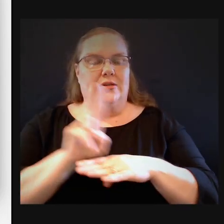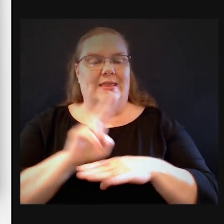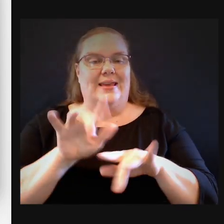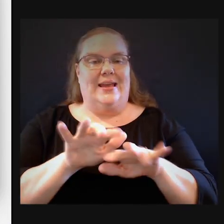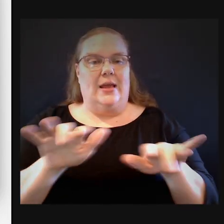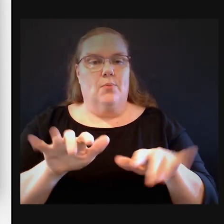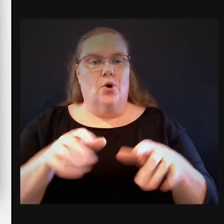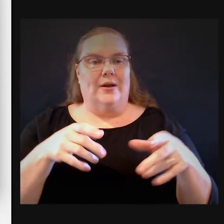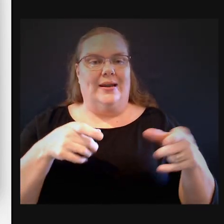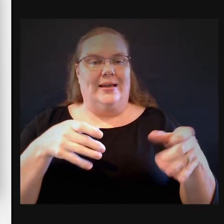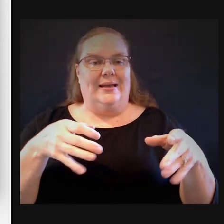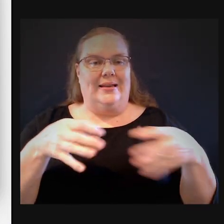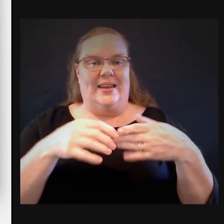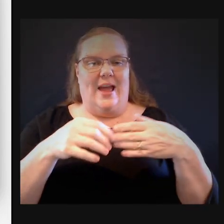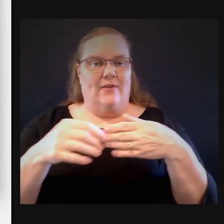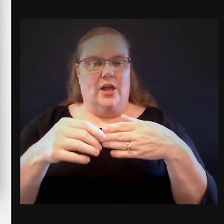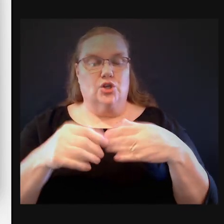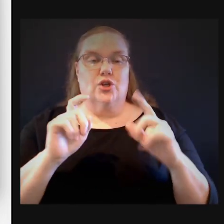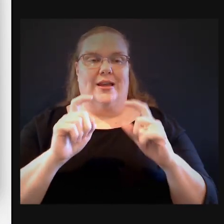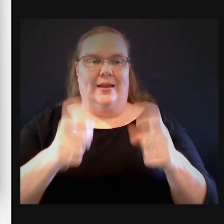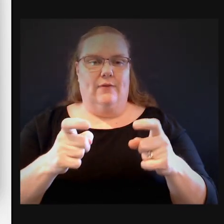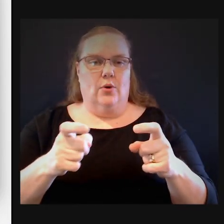just to give you a little idea of the experience.